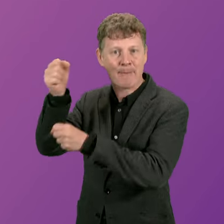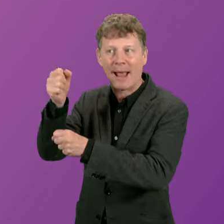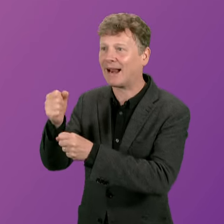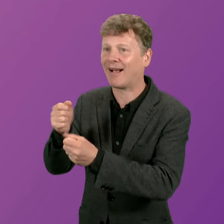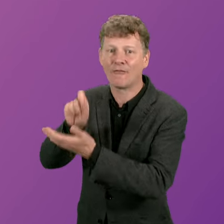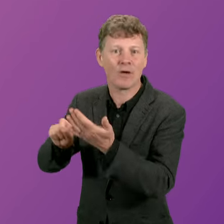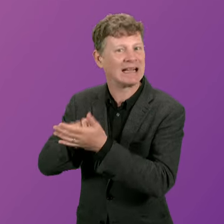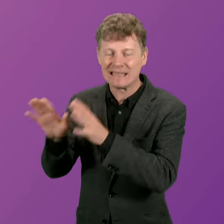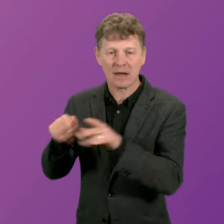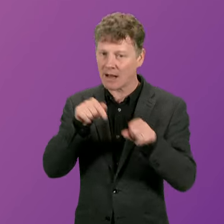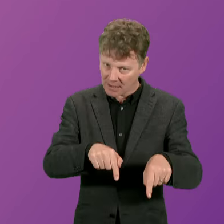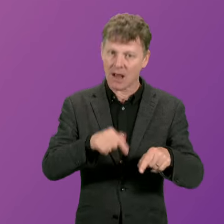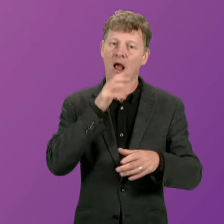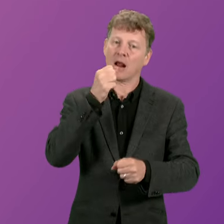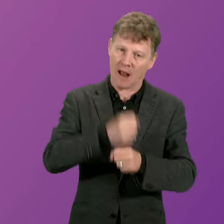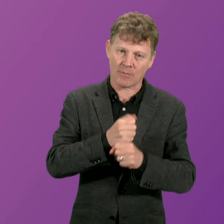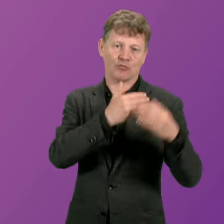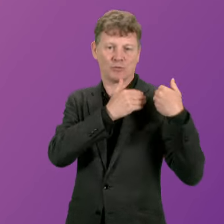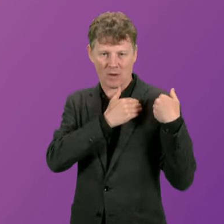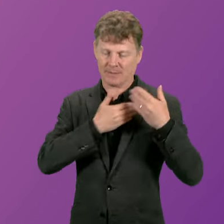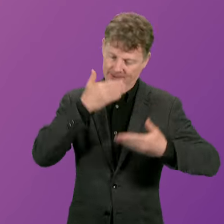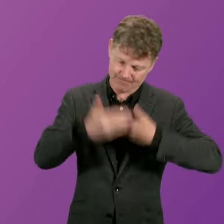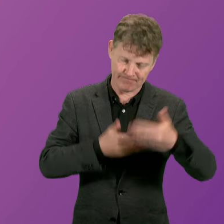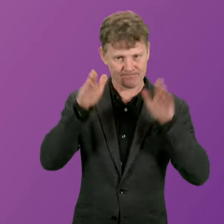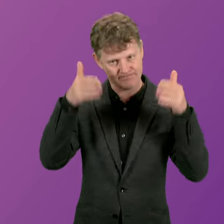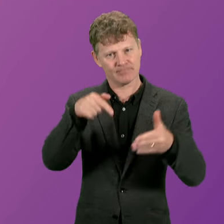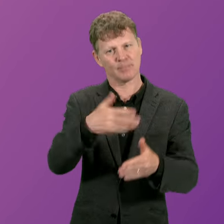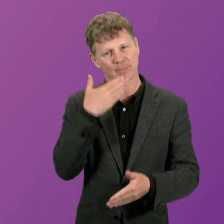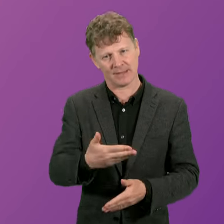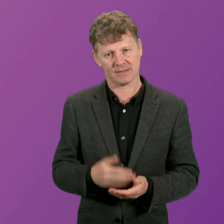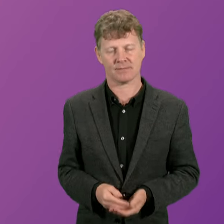which the Government has general responsibility. First Minister, please respond on those matters.